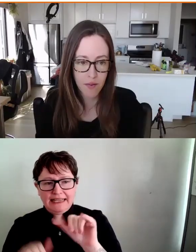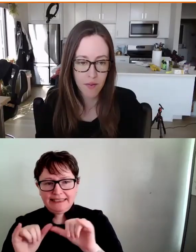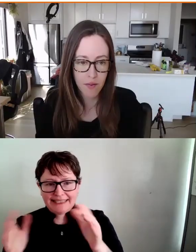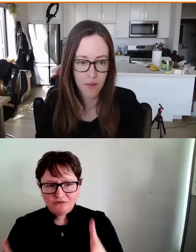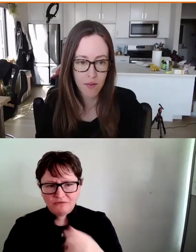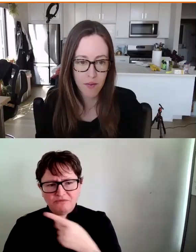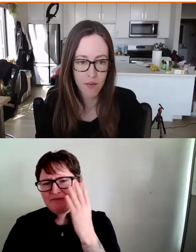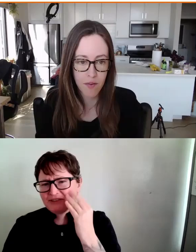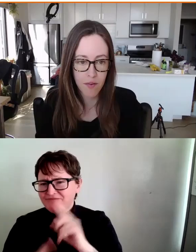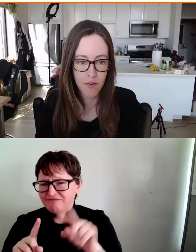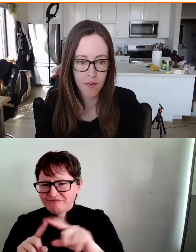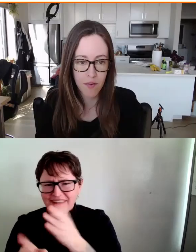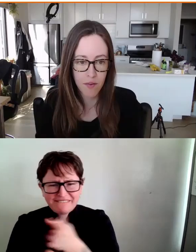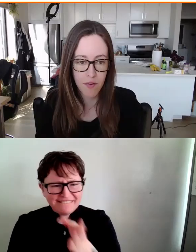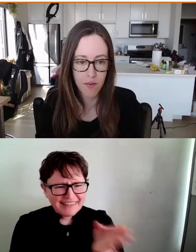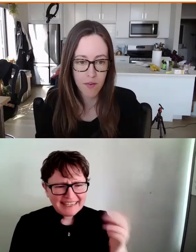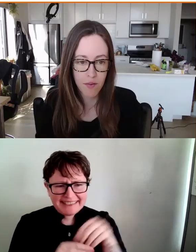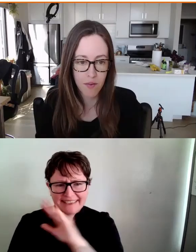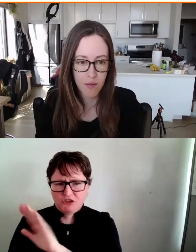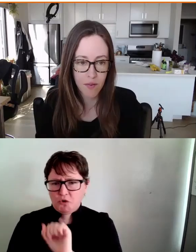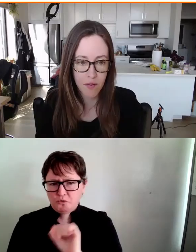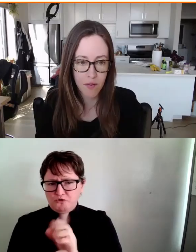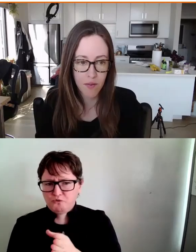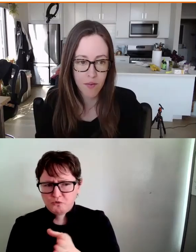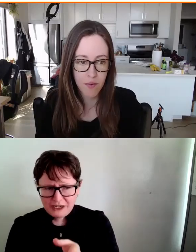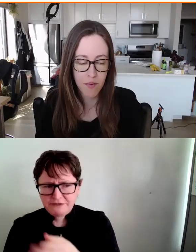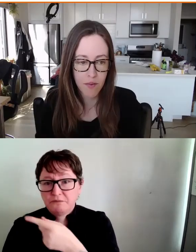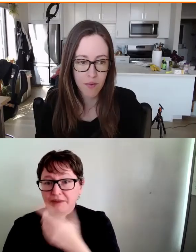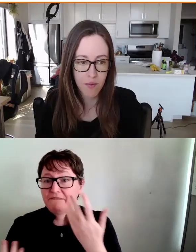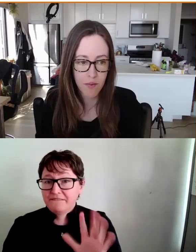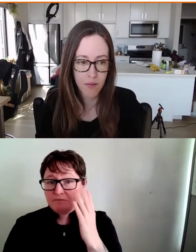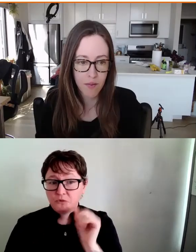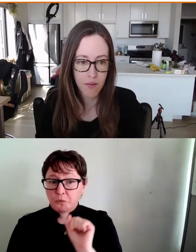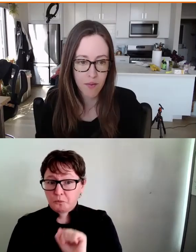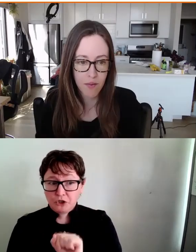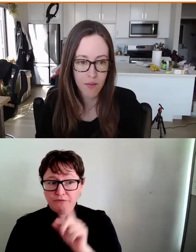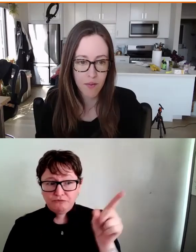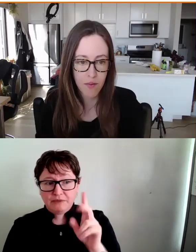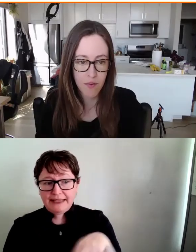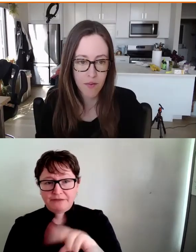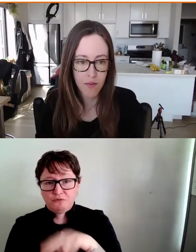She is a data engineer whose career has banned multiple fields. She worked at the National